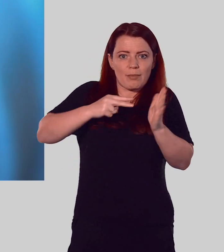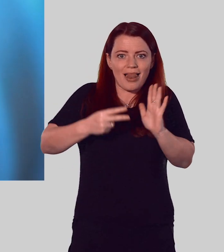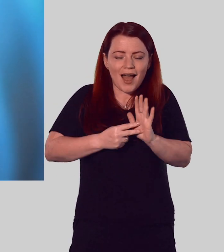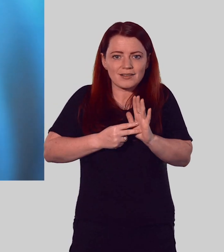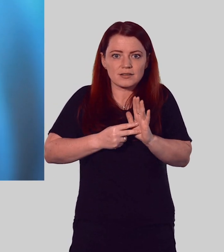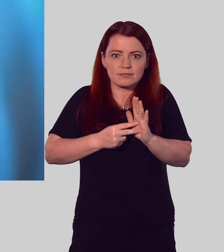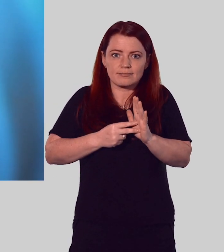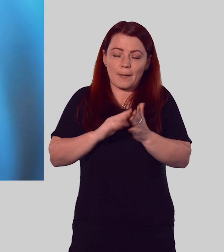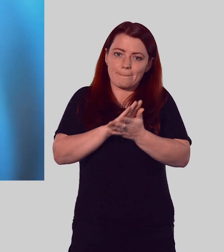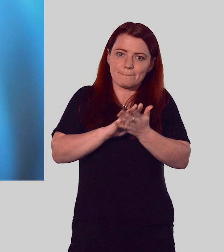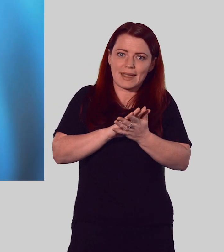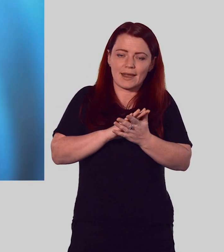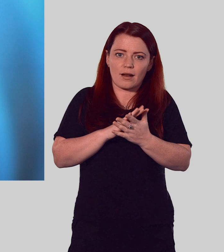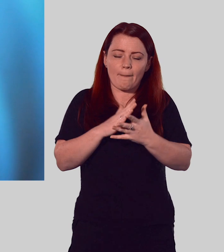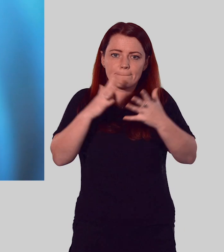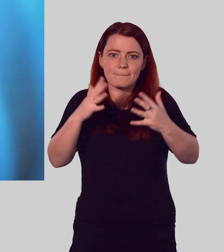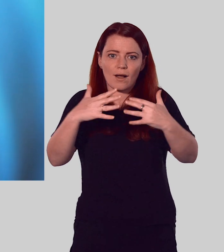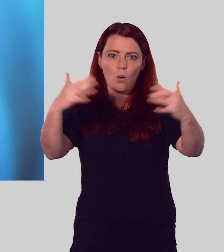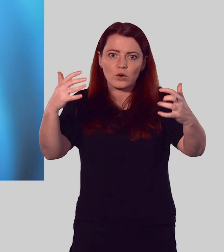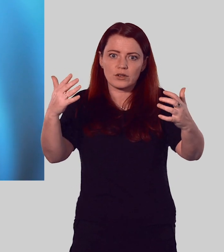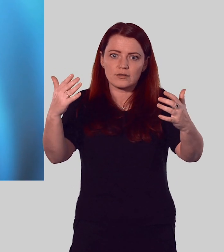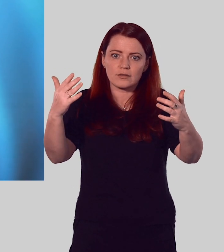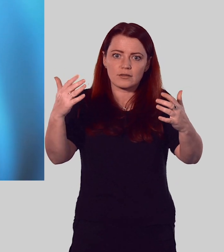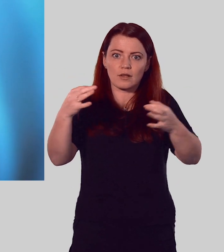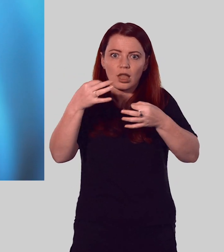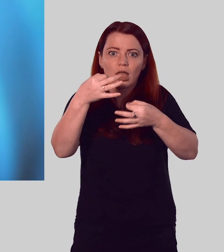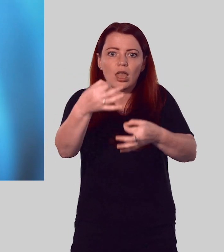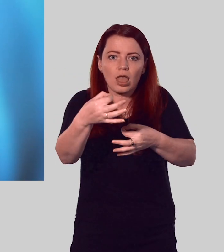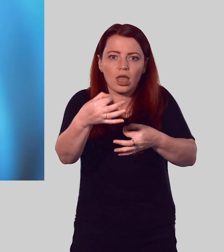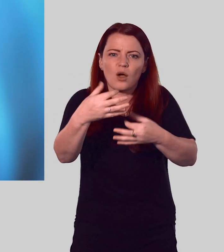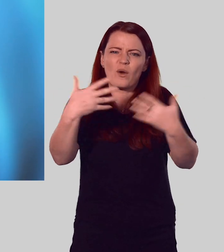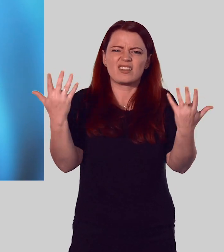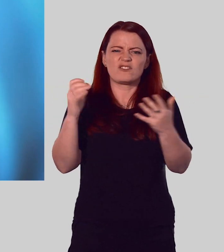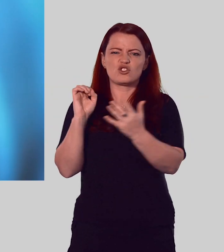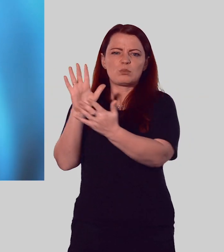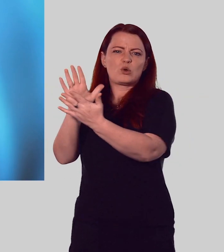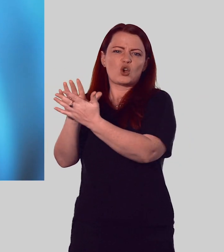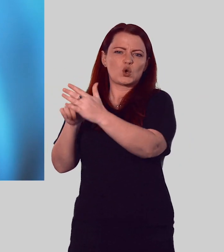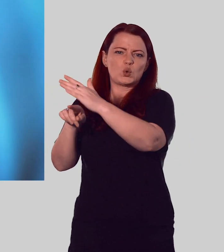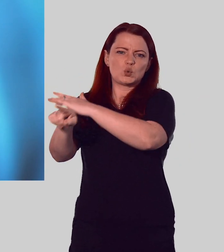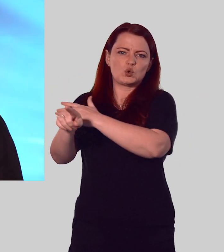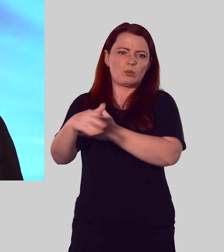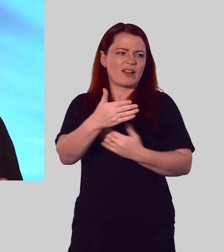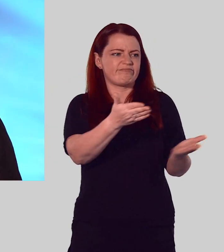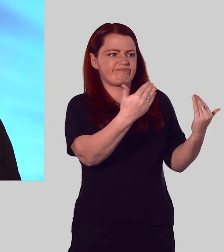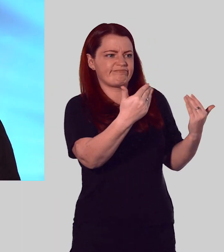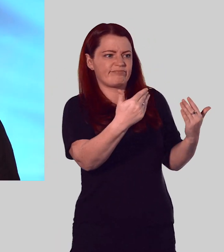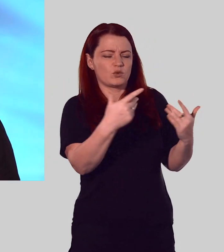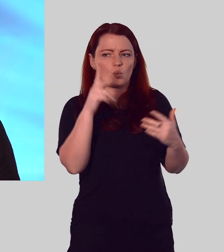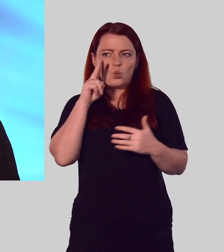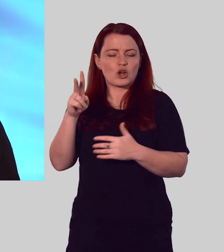audience than if you just put your video on YouTube and invite the audience to watch it at any time, you can also decide